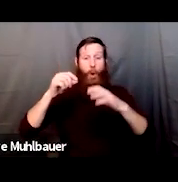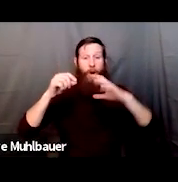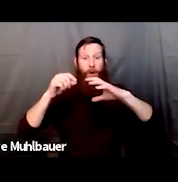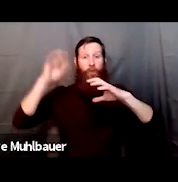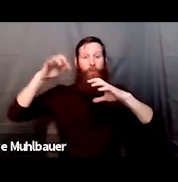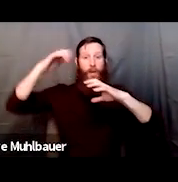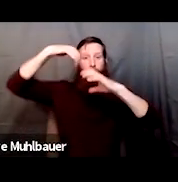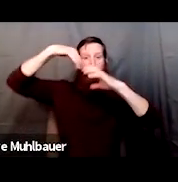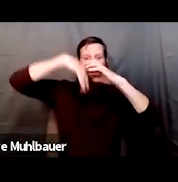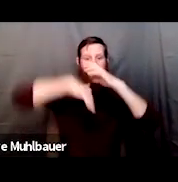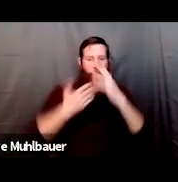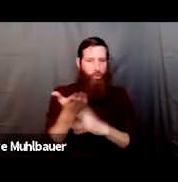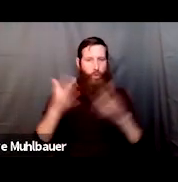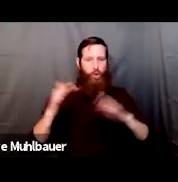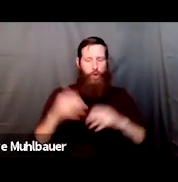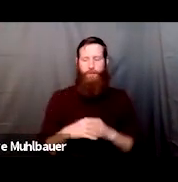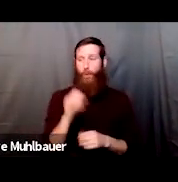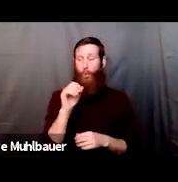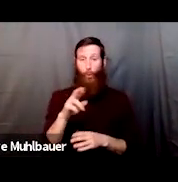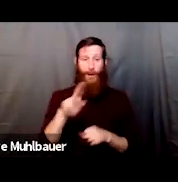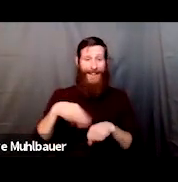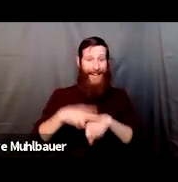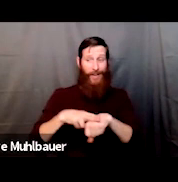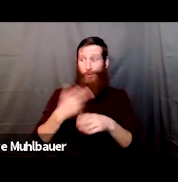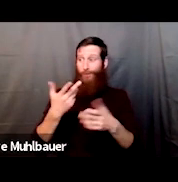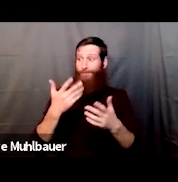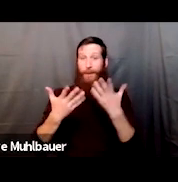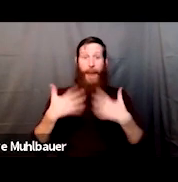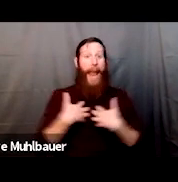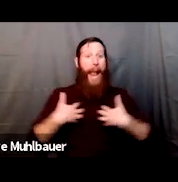You can even have natural triggered avalanches triggered by animals running around on the slope.